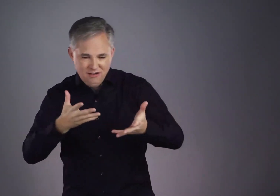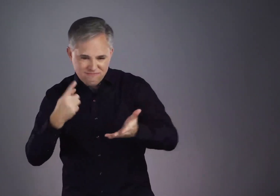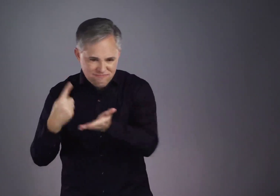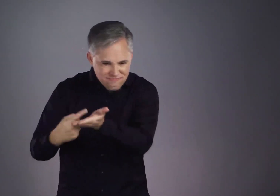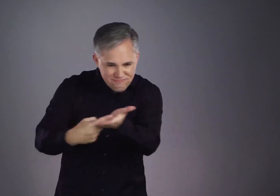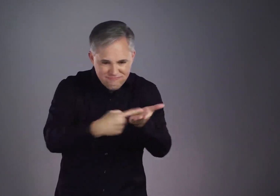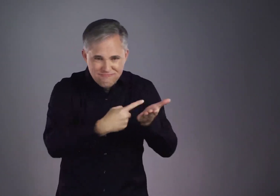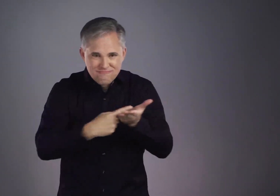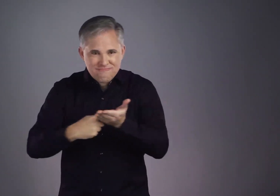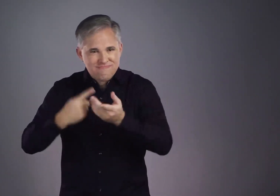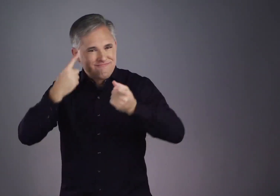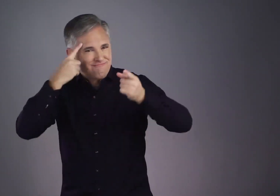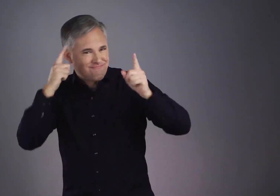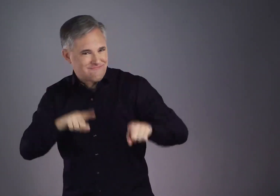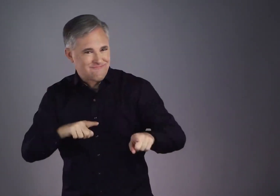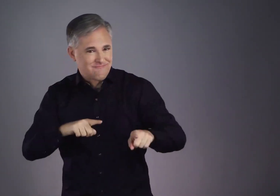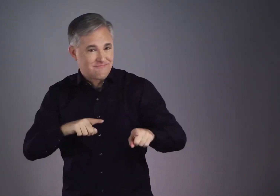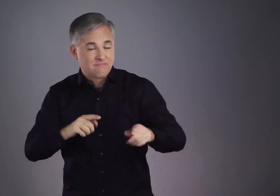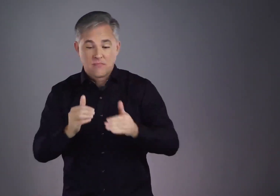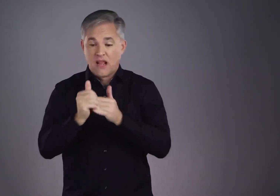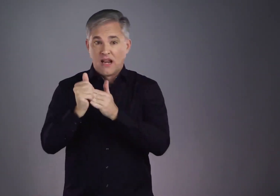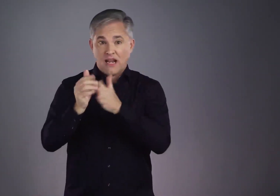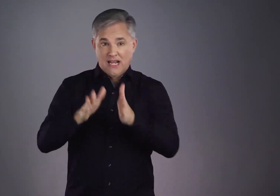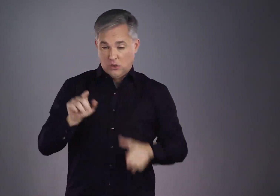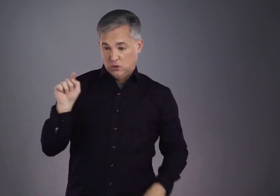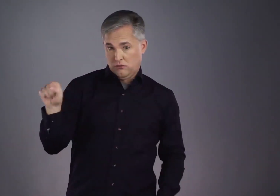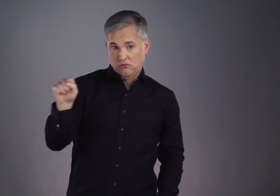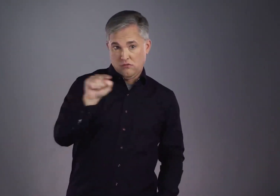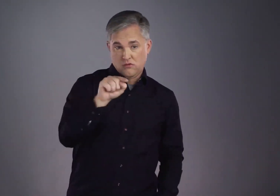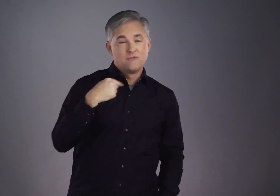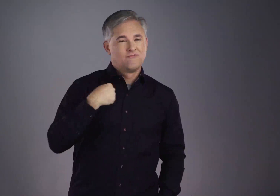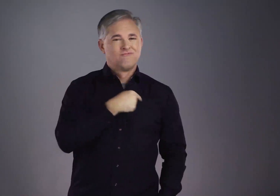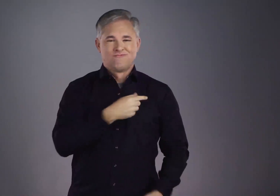Our leaders are but trusted servants; they do not govern.